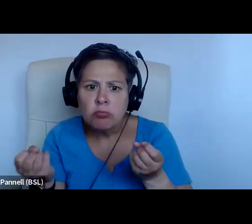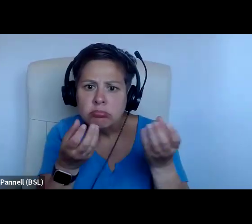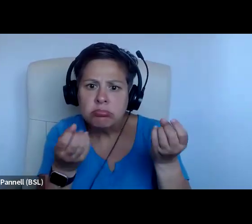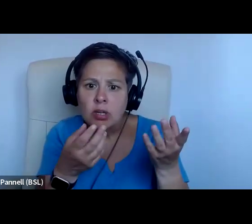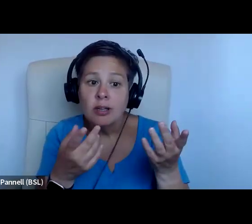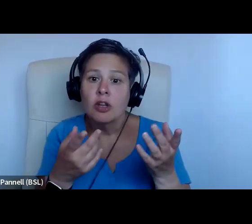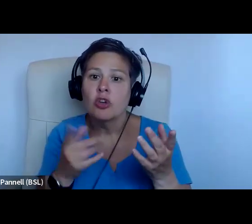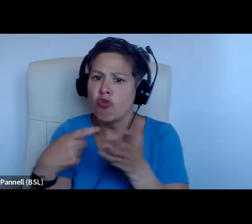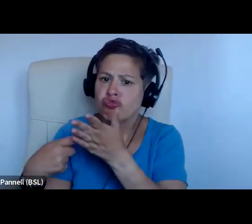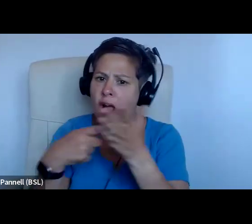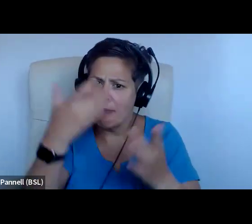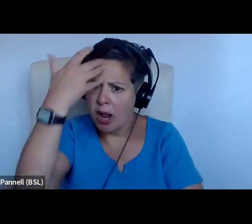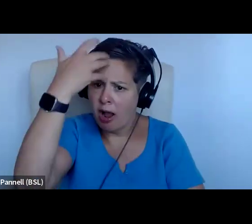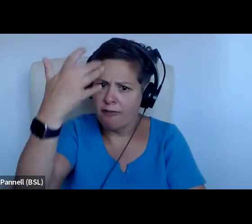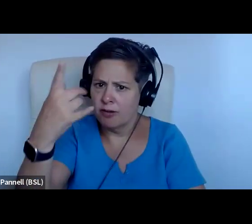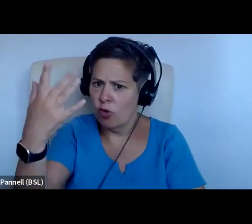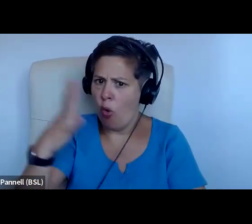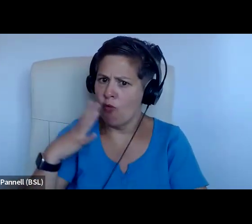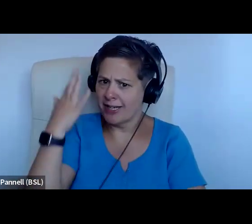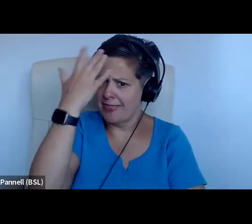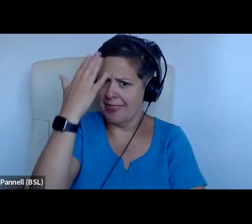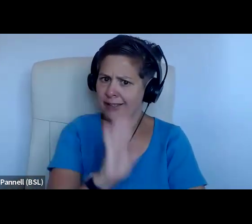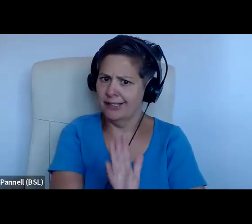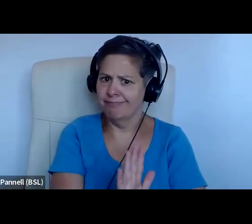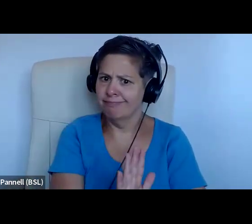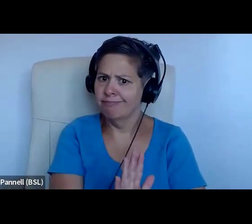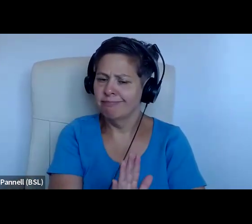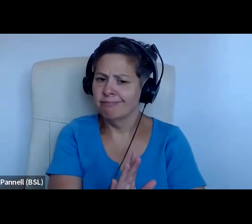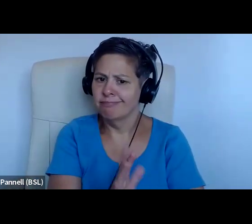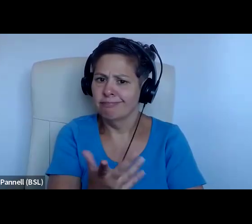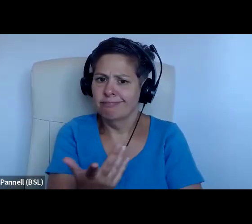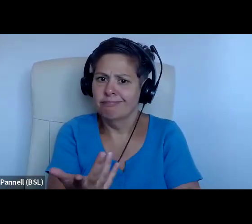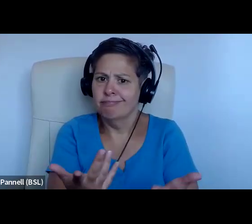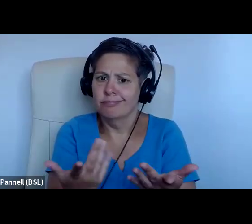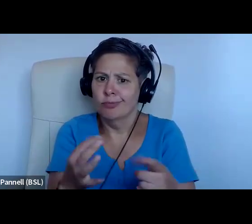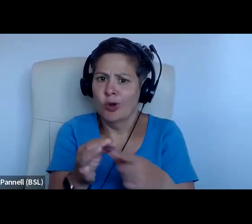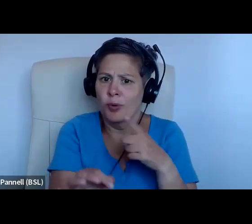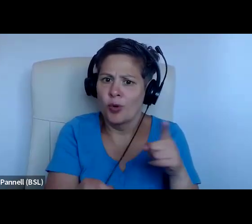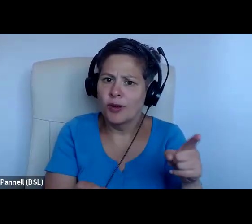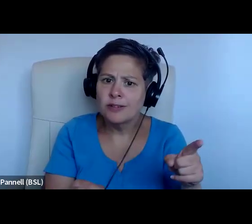see what direction they may be open to so that you can inform and influence